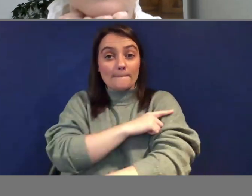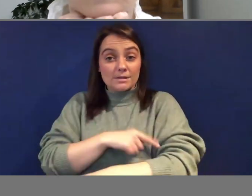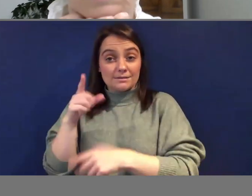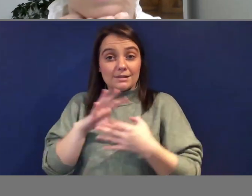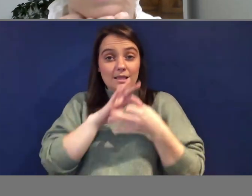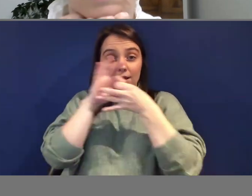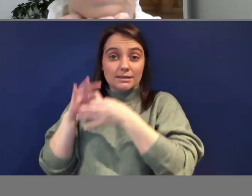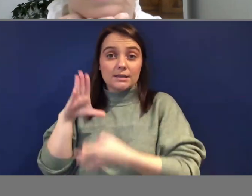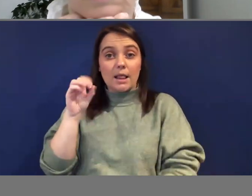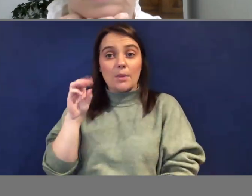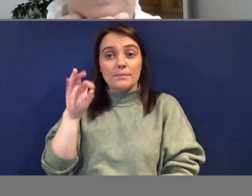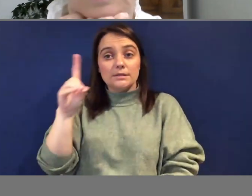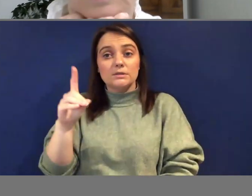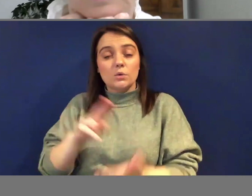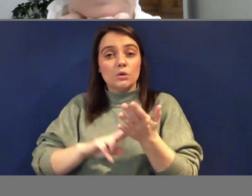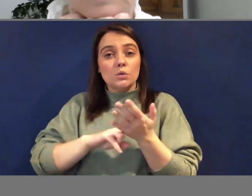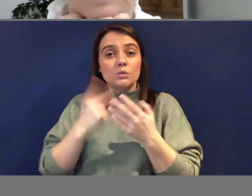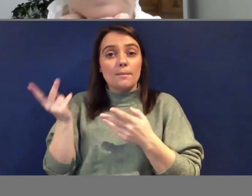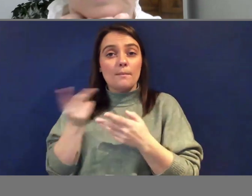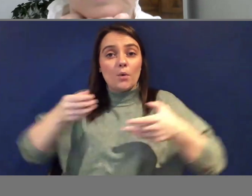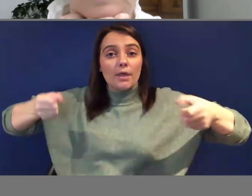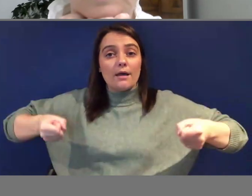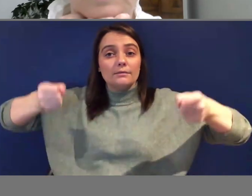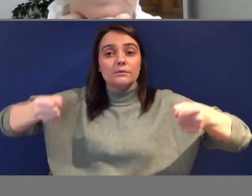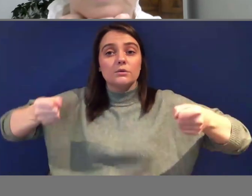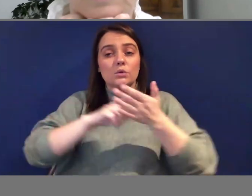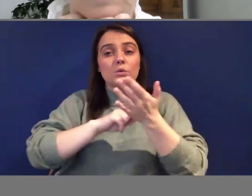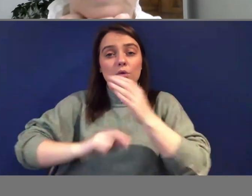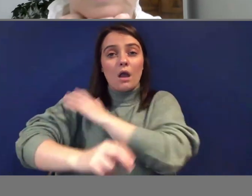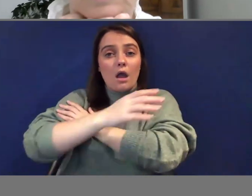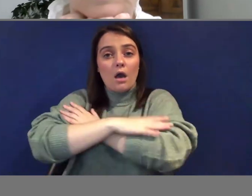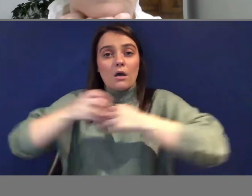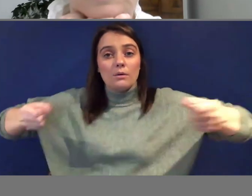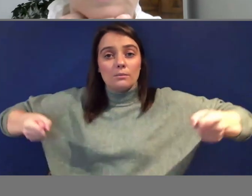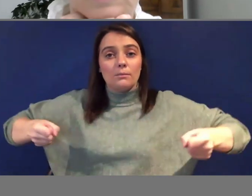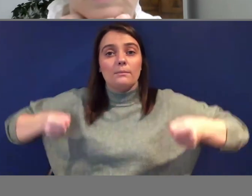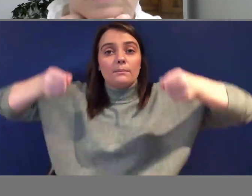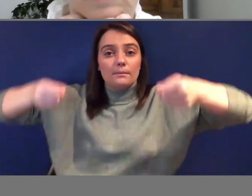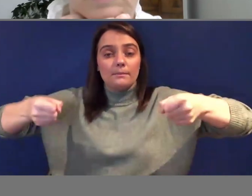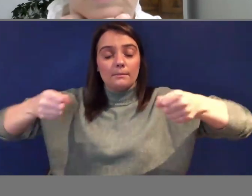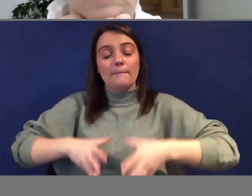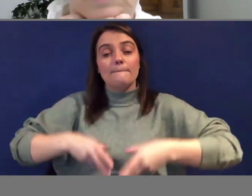using two handrails Brian relies on arms to pull his body up one step at a time similarly